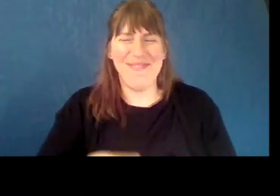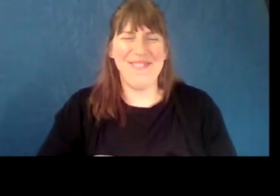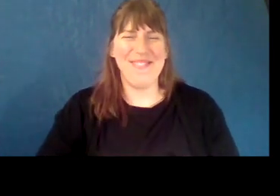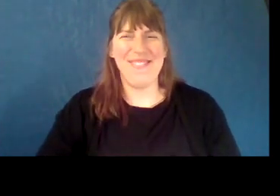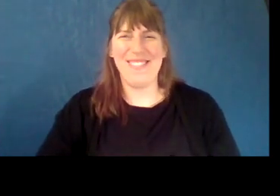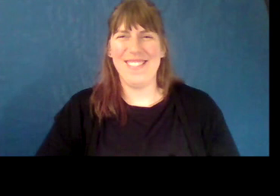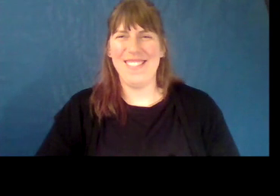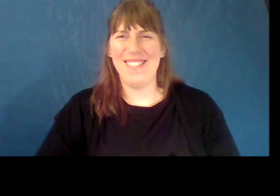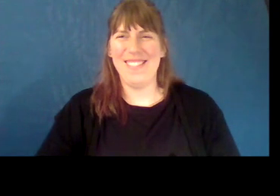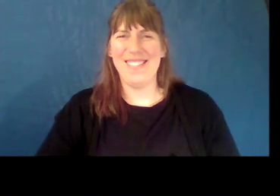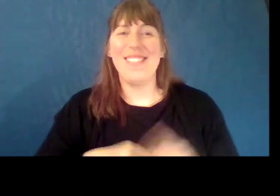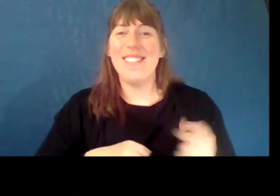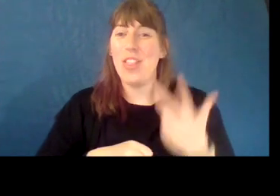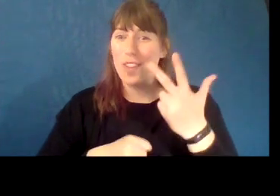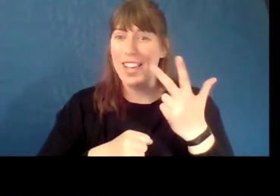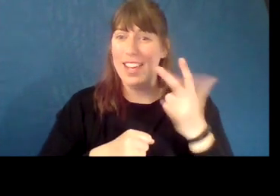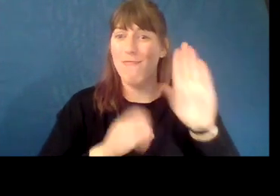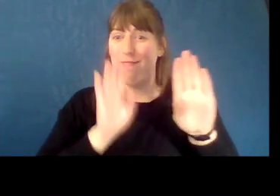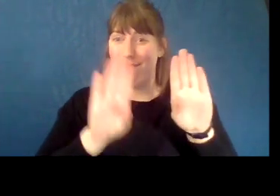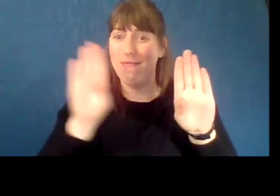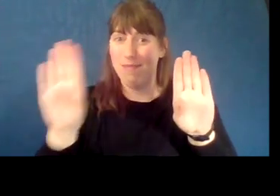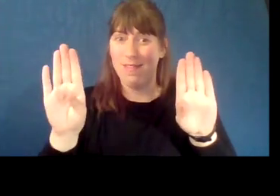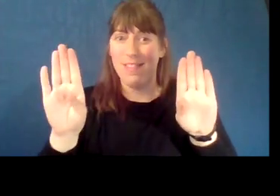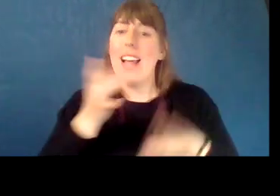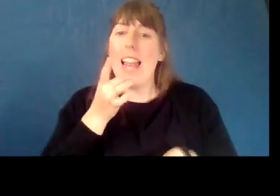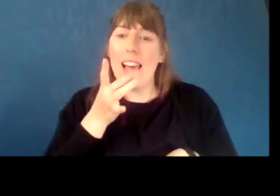So these are three different lightboxes that you'll see in the gallery,